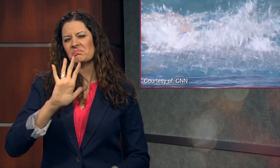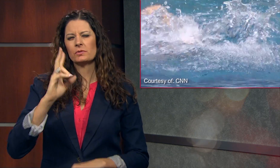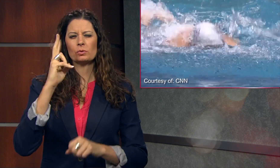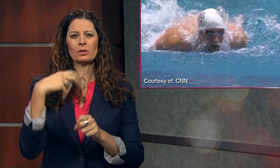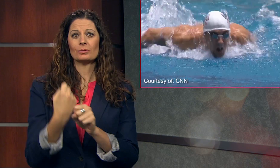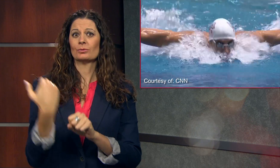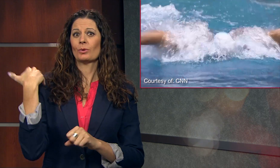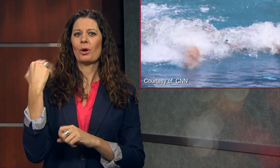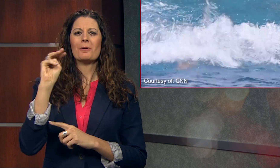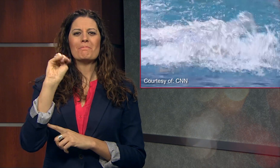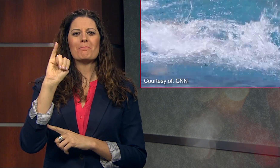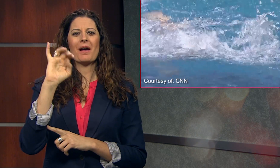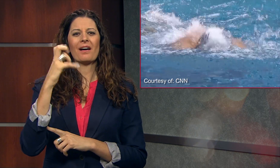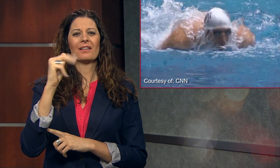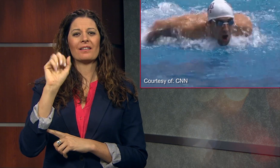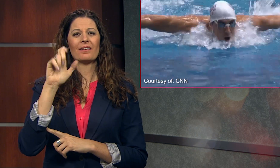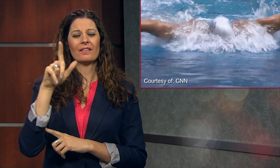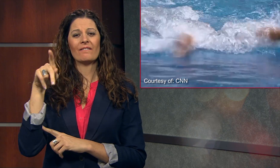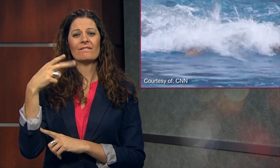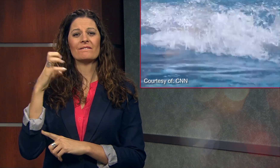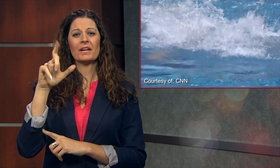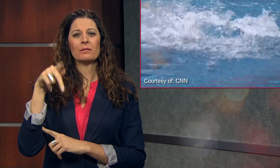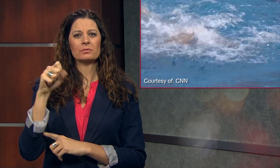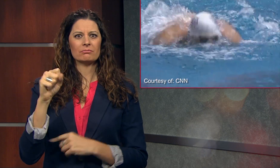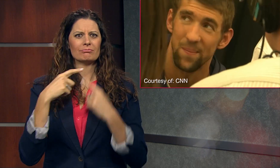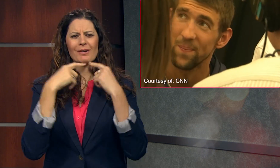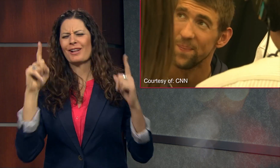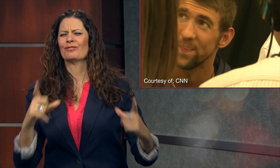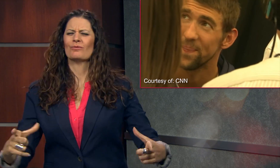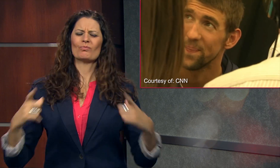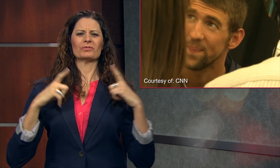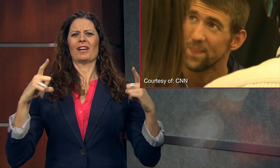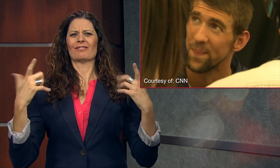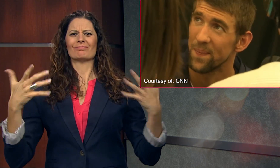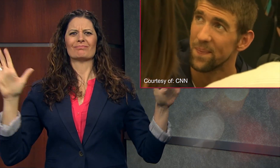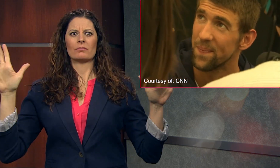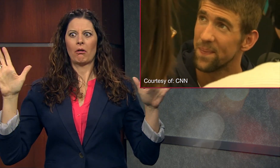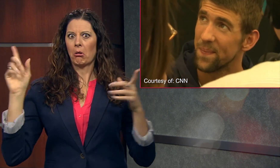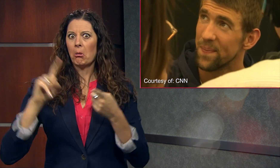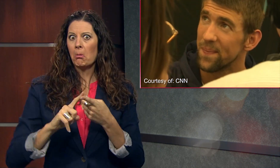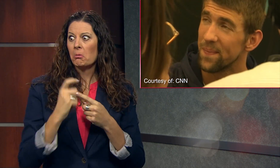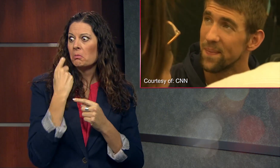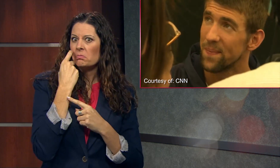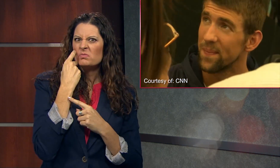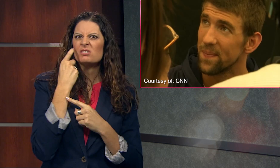ALMOST TWO YEARS AGO OLYMPIC ATHLETE MICHAEL PHELPS RETIRED FROM COMPETITIVE SWIMMING.